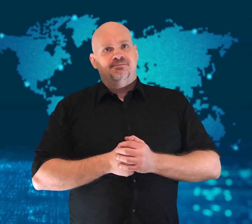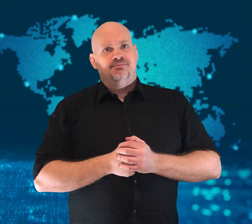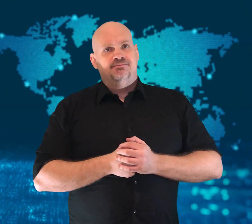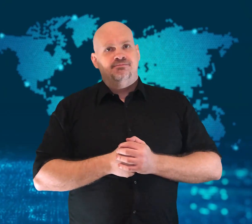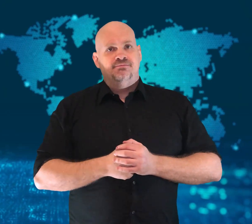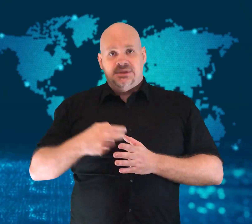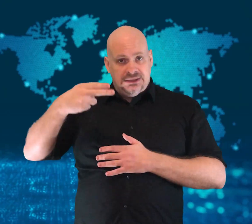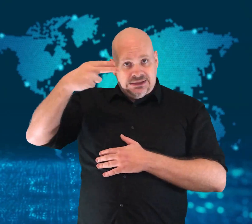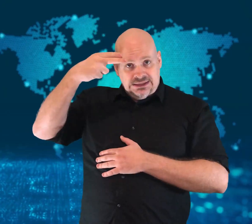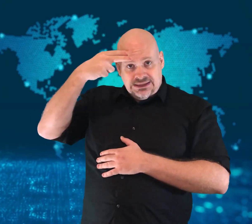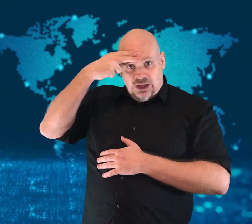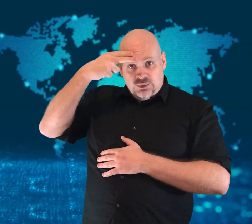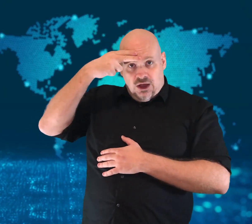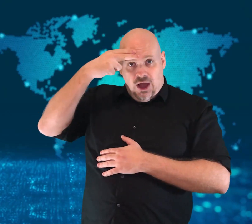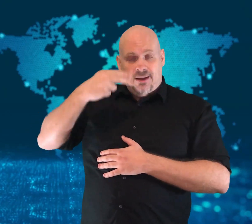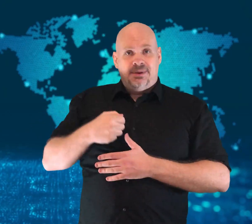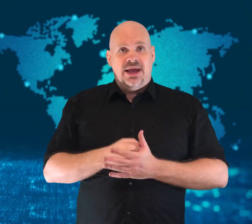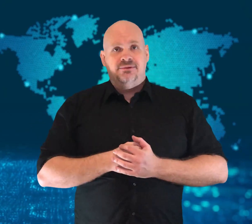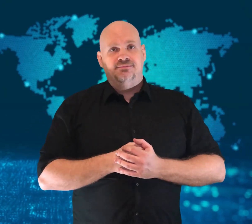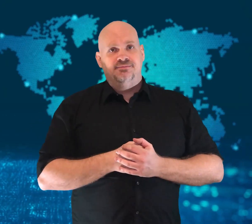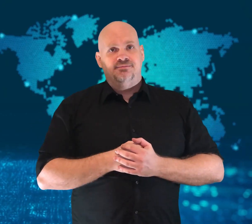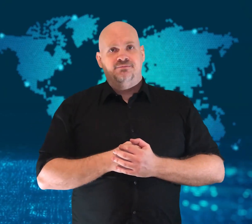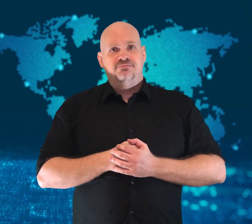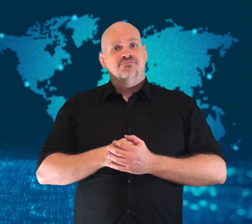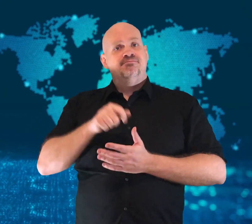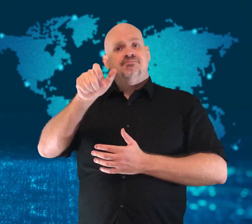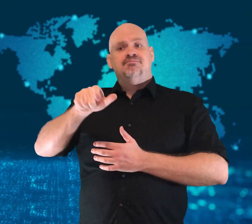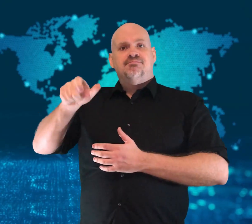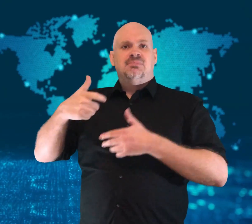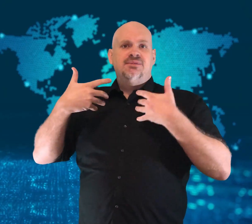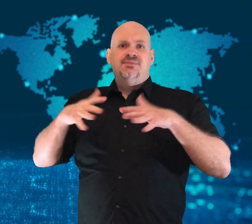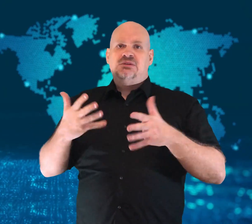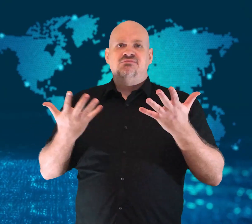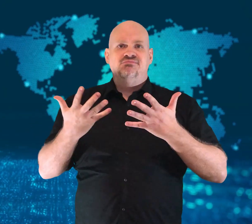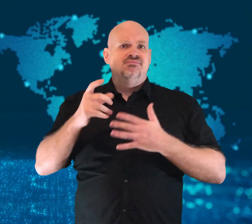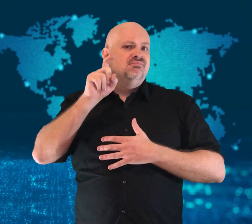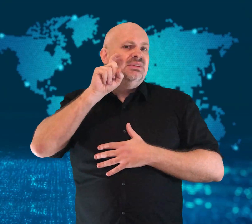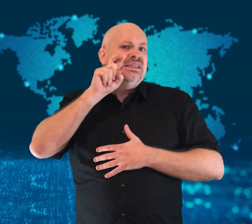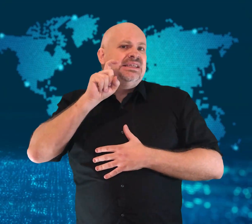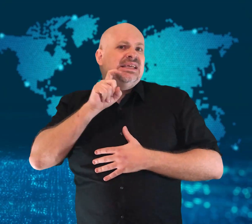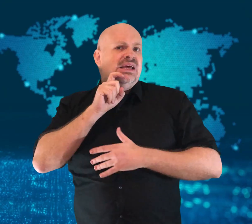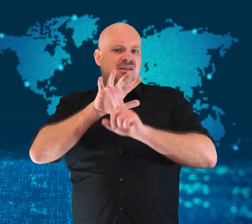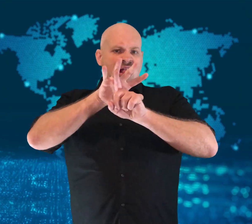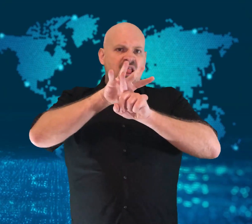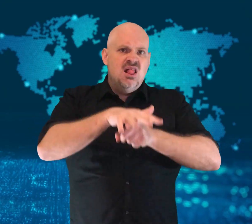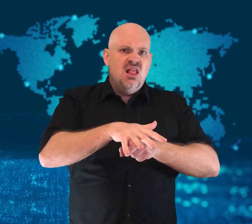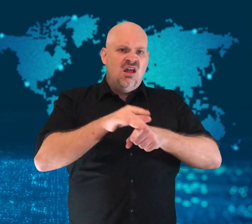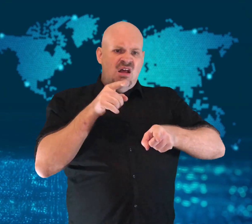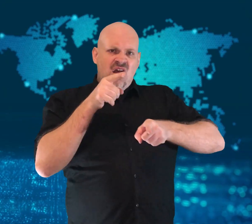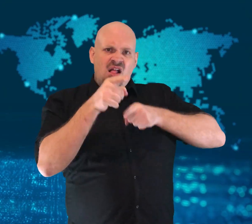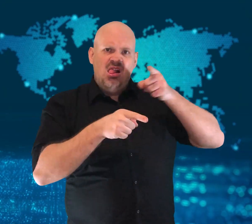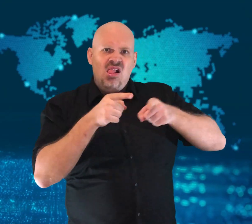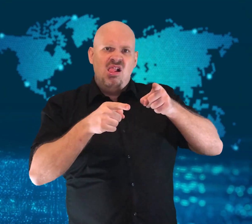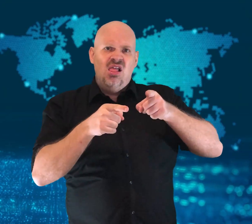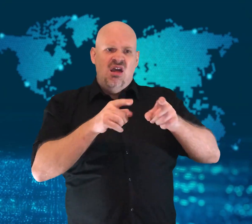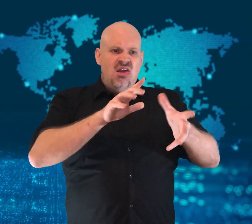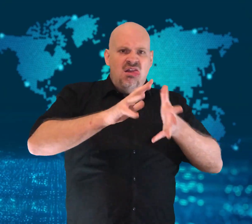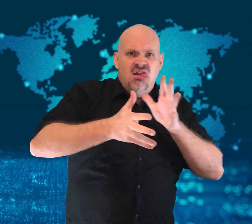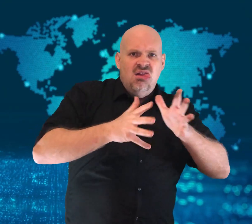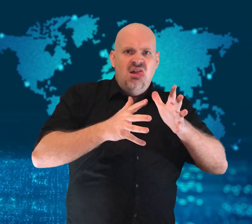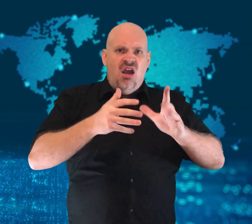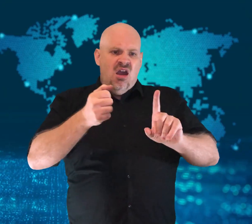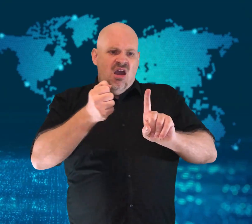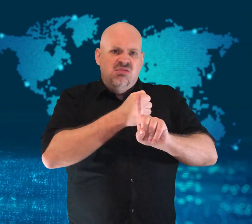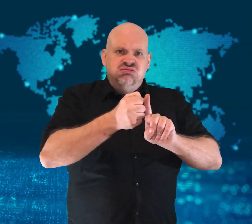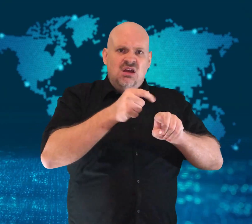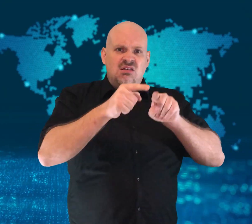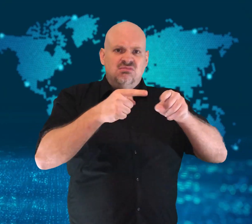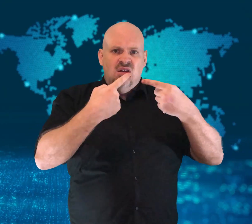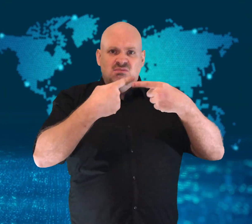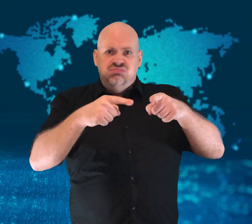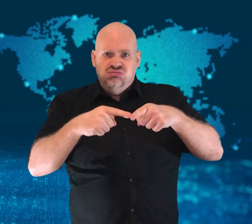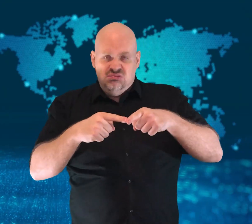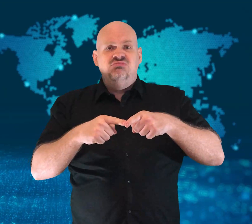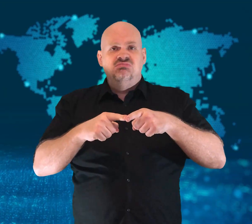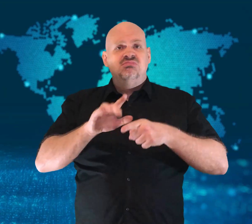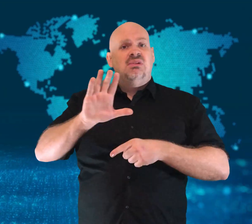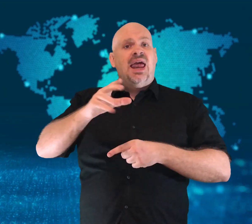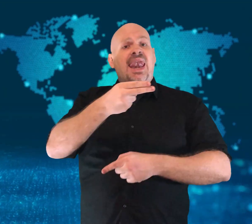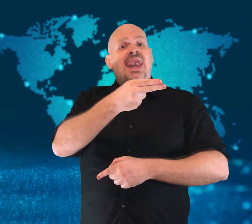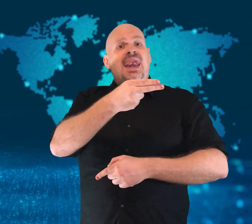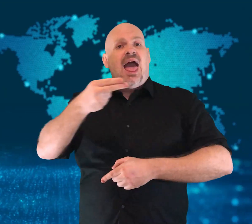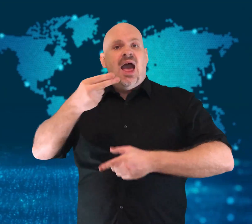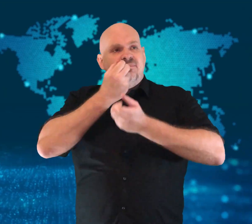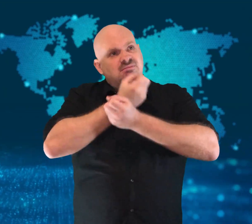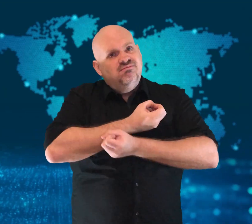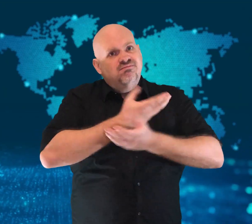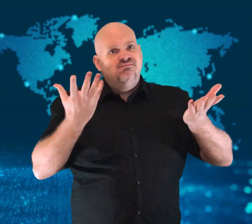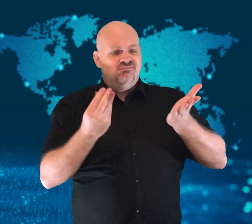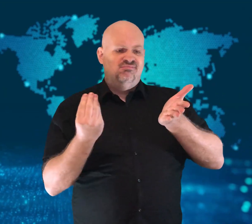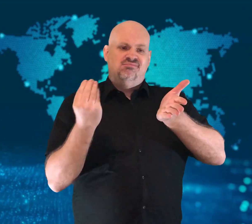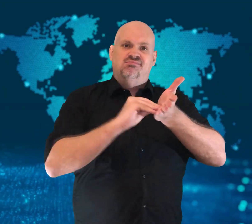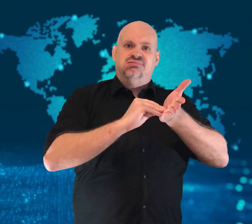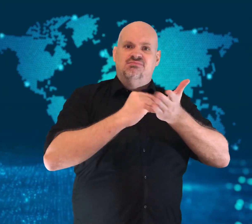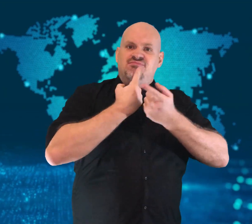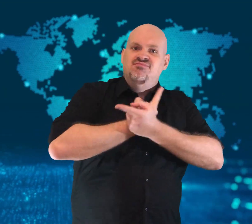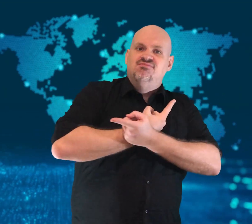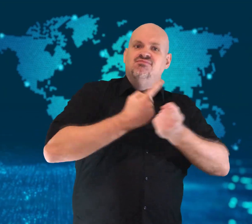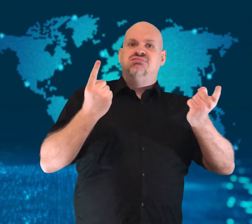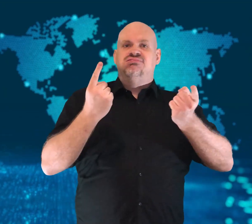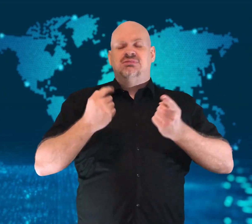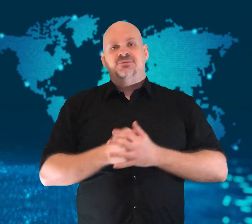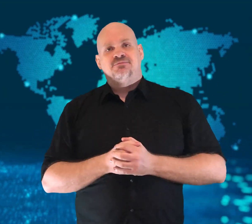Naming sexual assaulters